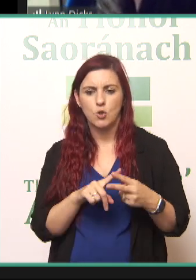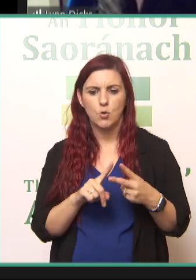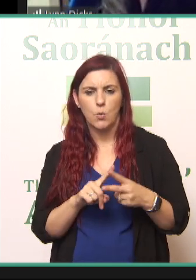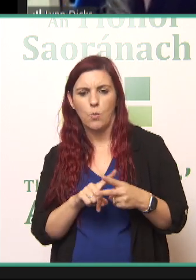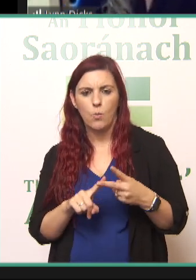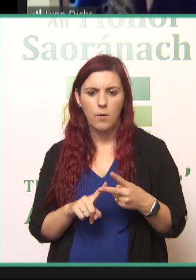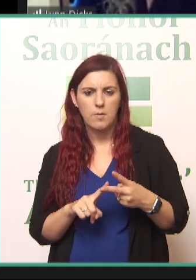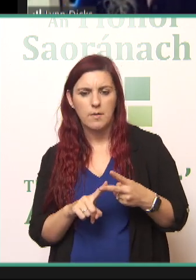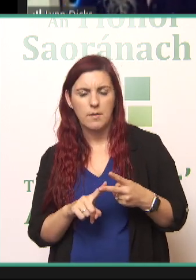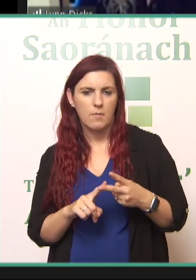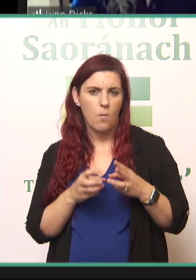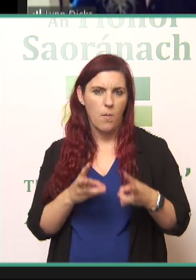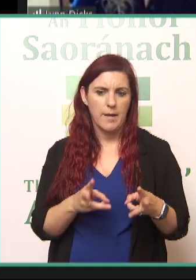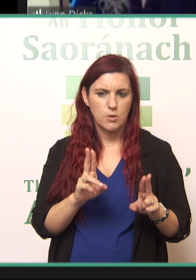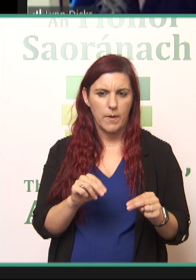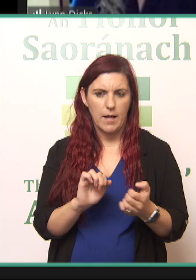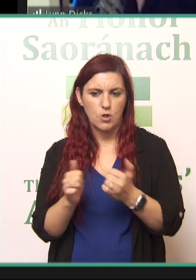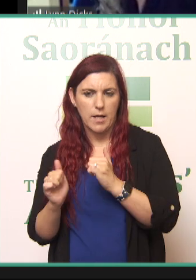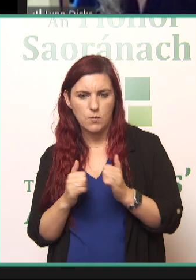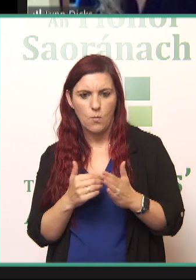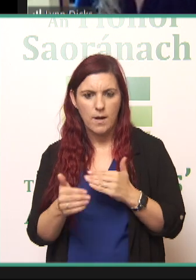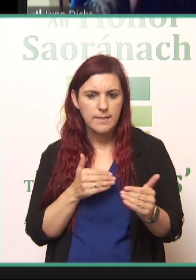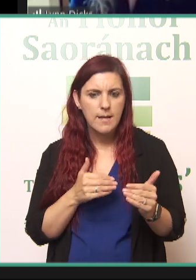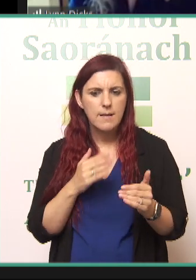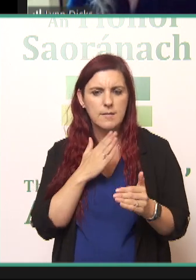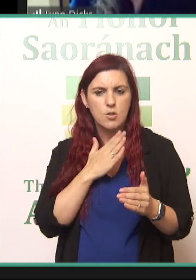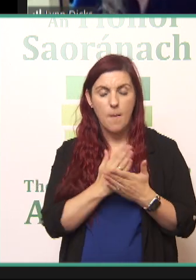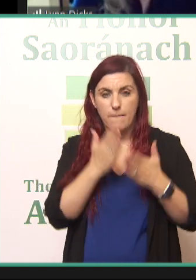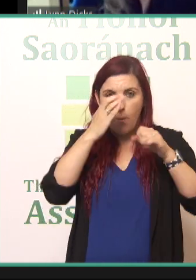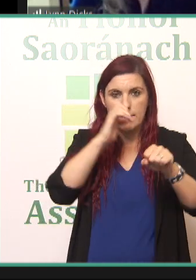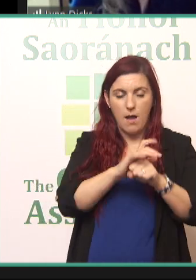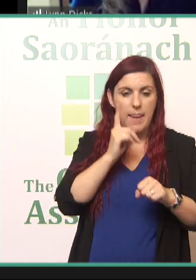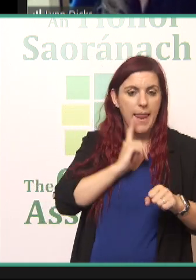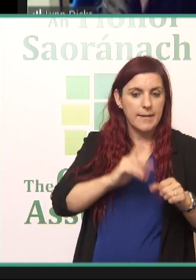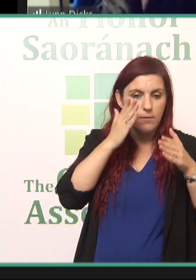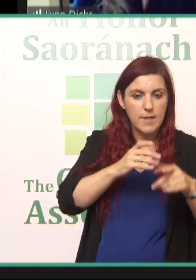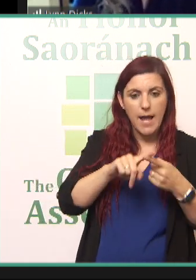diets away from Land intensive products and by reducing food waste so in a sense